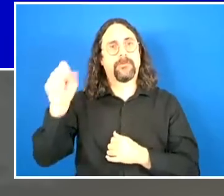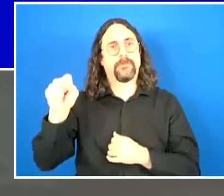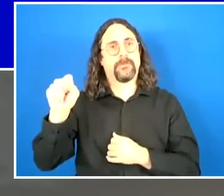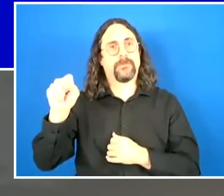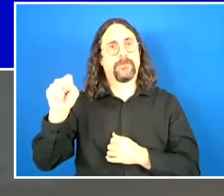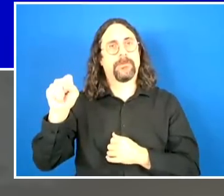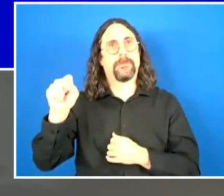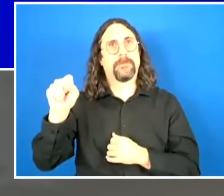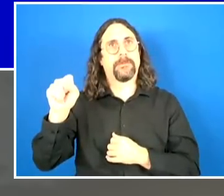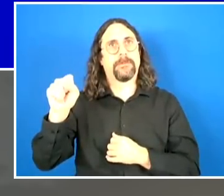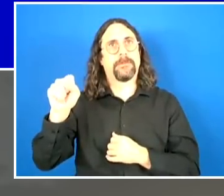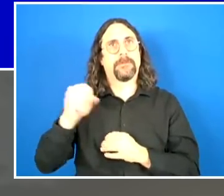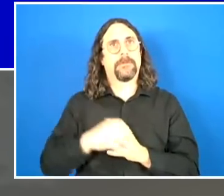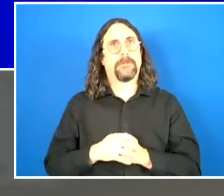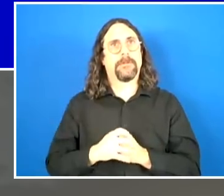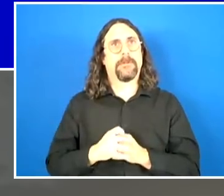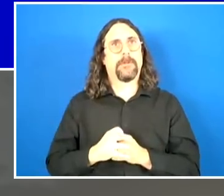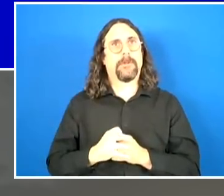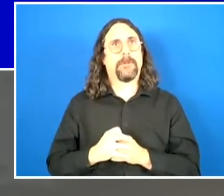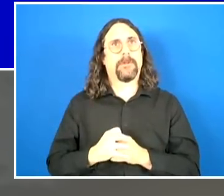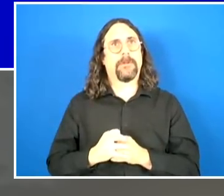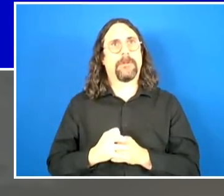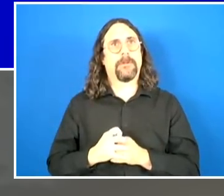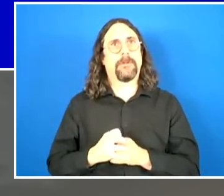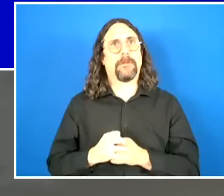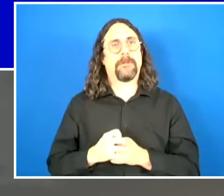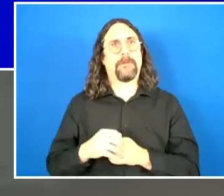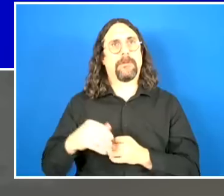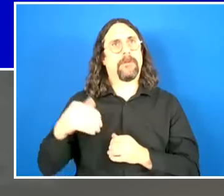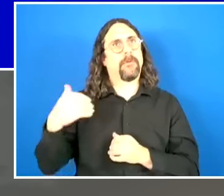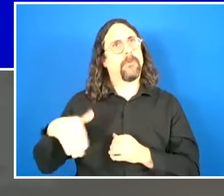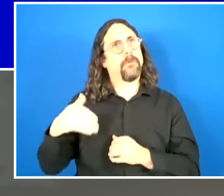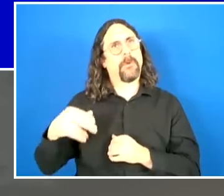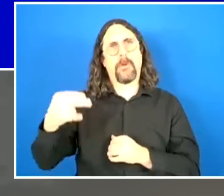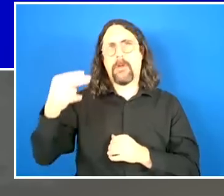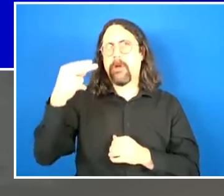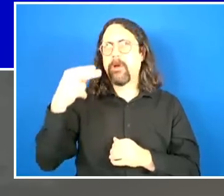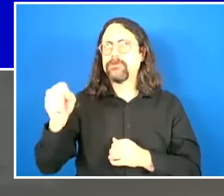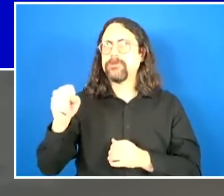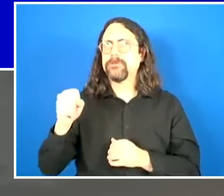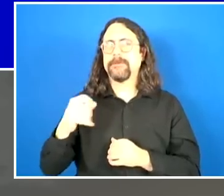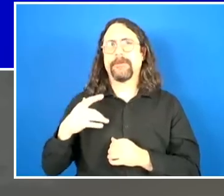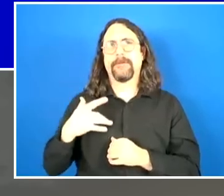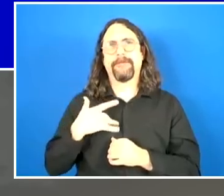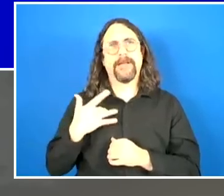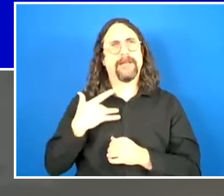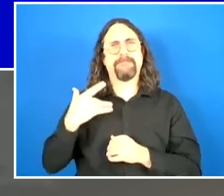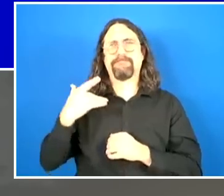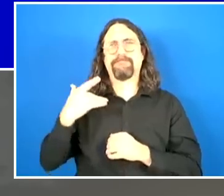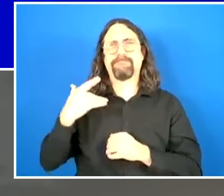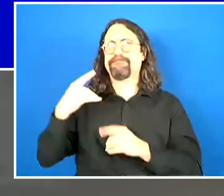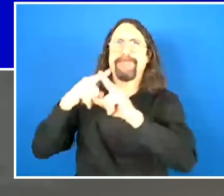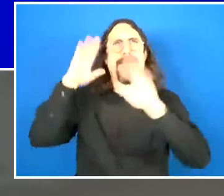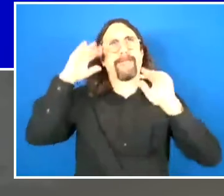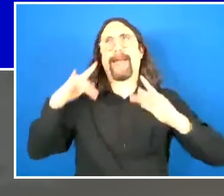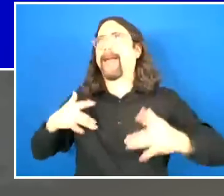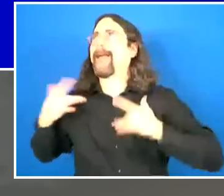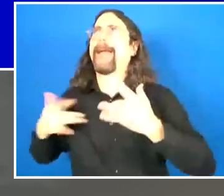WELL, AGAIN, TIME OF SO MUCH HOPE, BUTO S MCHU CONFUSION AND ANXIETY AND REGULAR TIMES AND